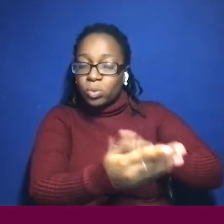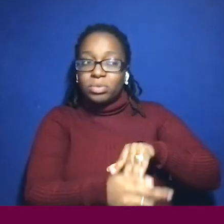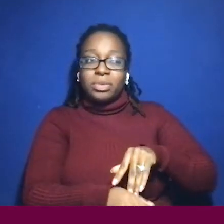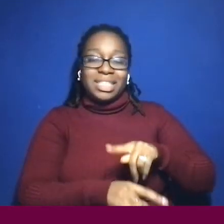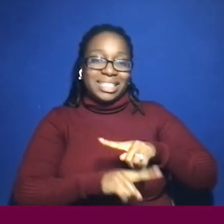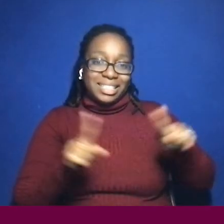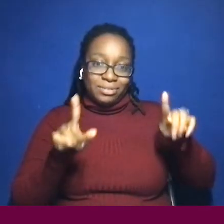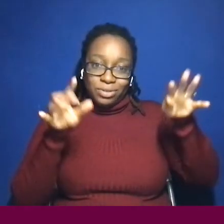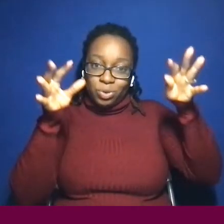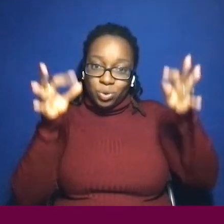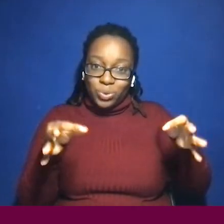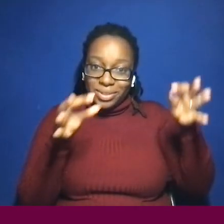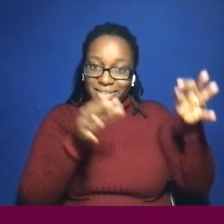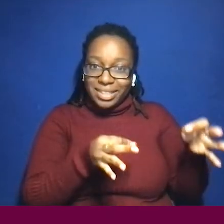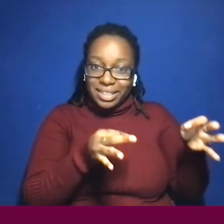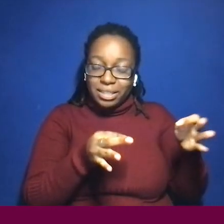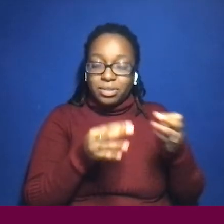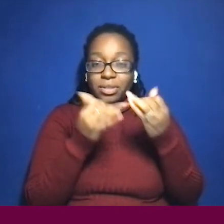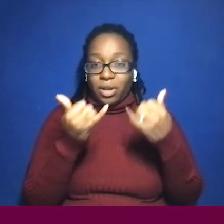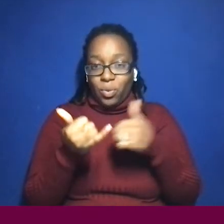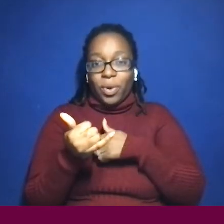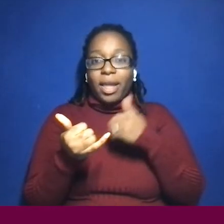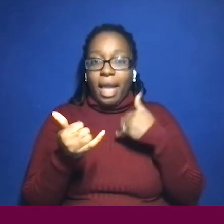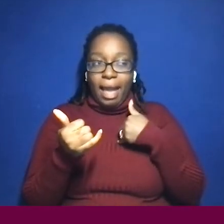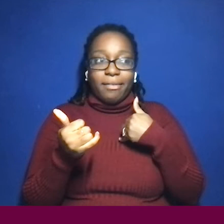And actually we do have the counterfactual. We have places,